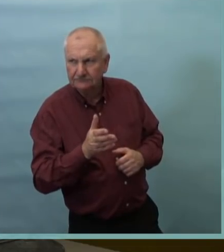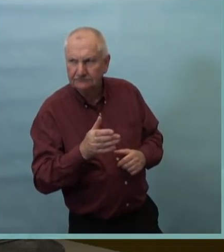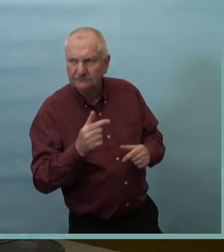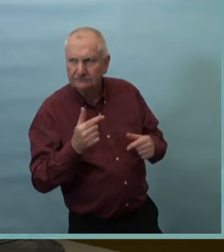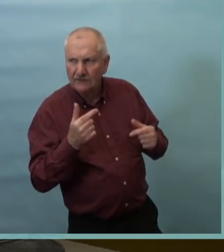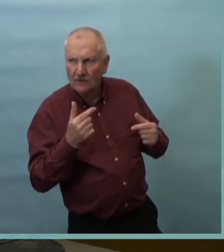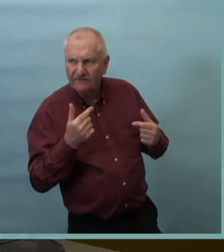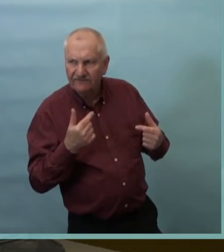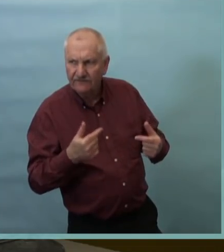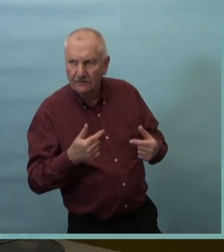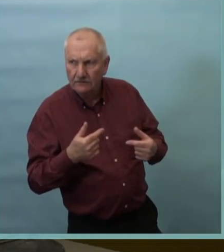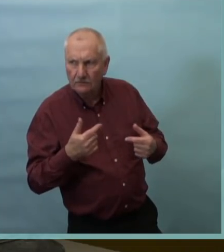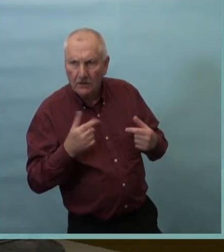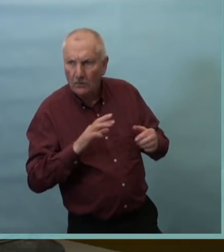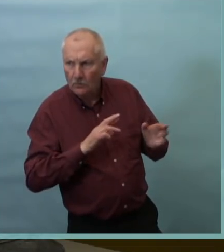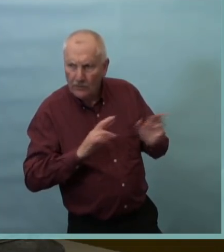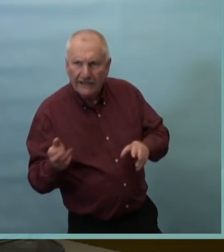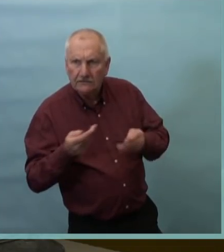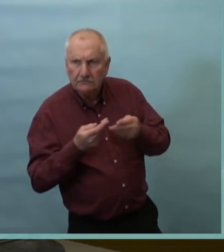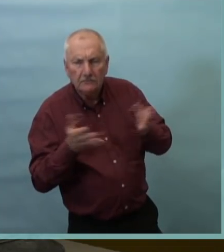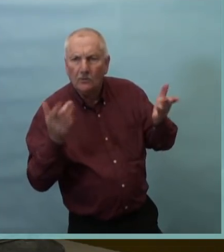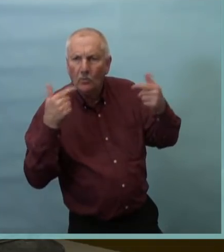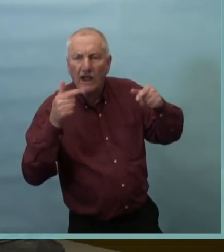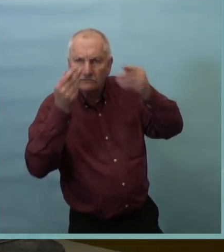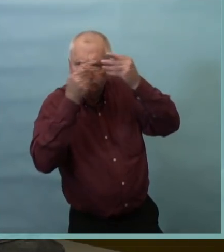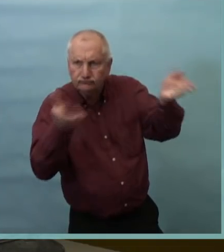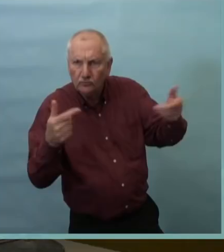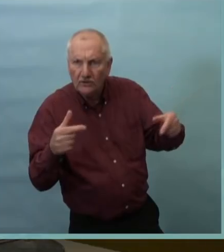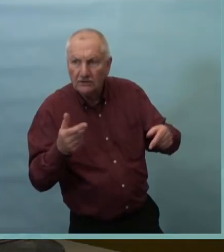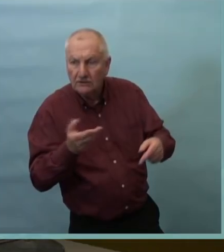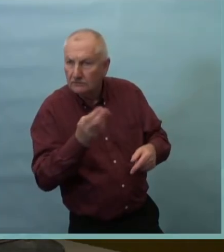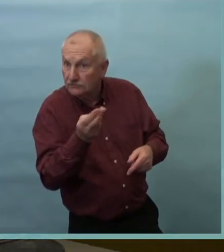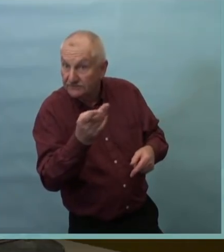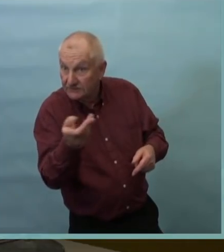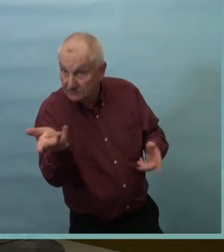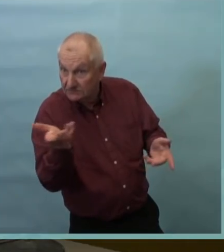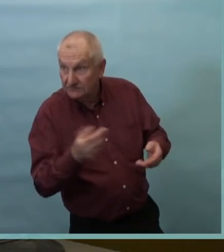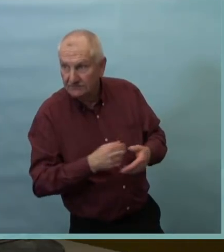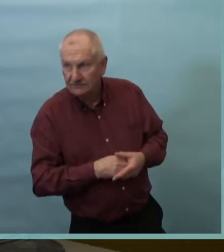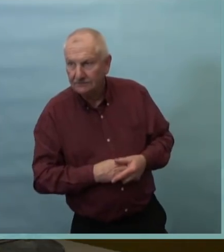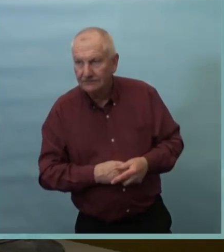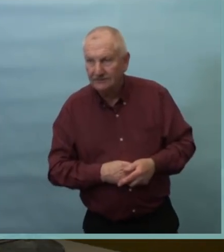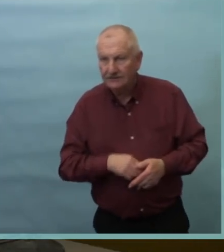able to share them this week any date nope